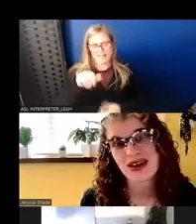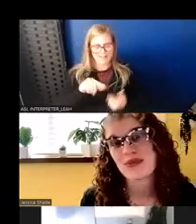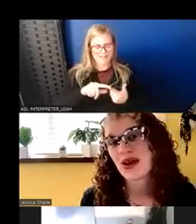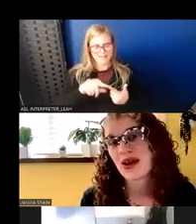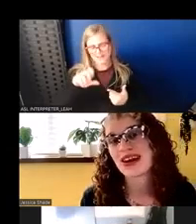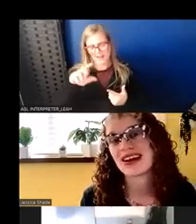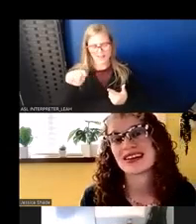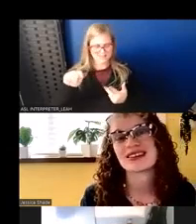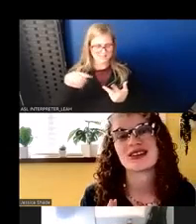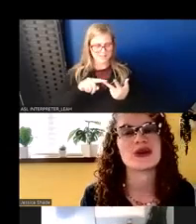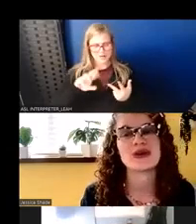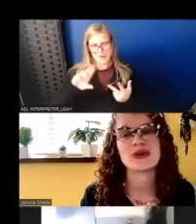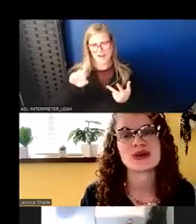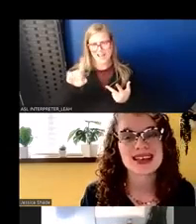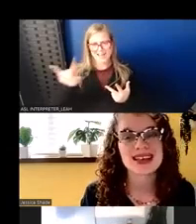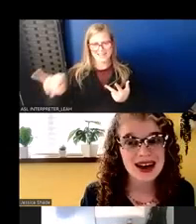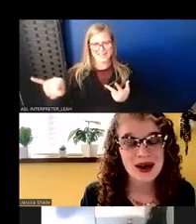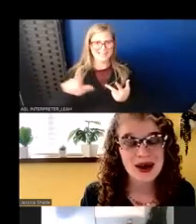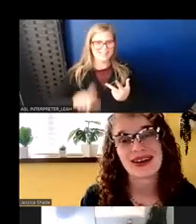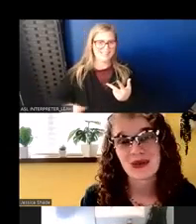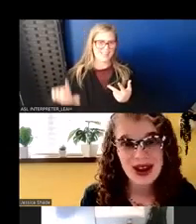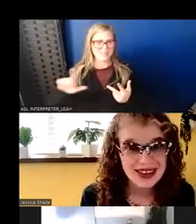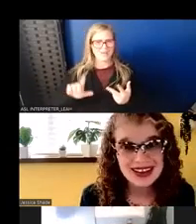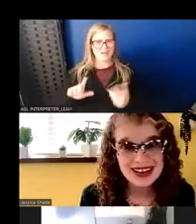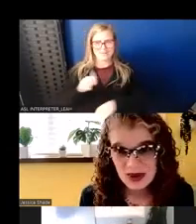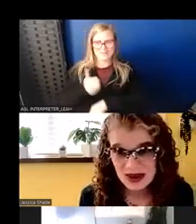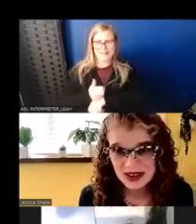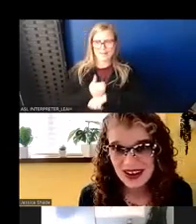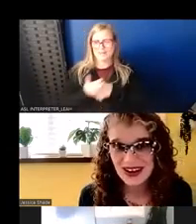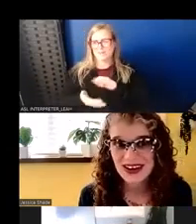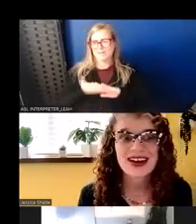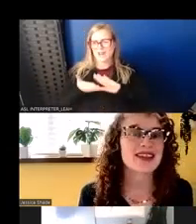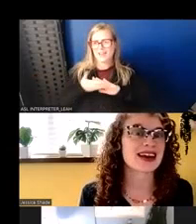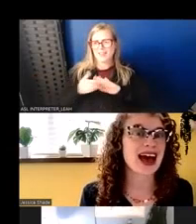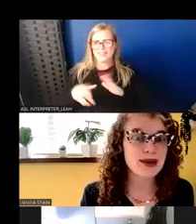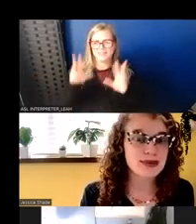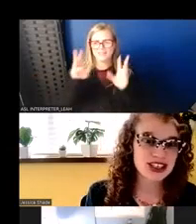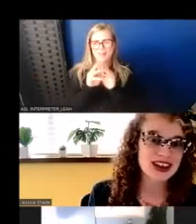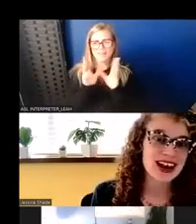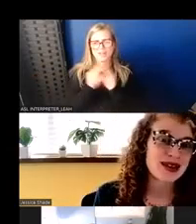Library who set up and ran this webinar, the captioner Anna